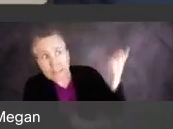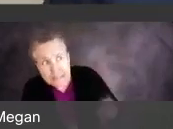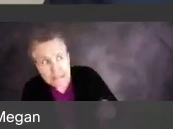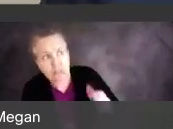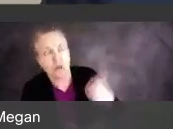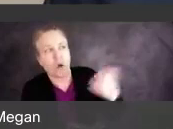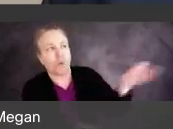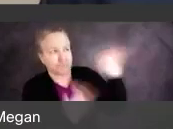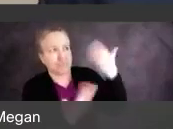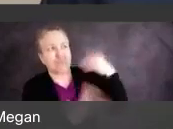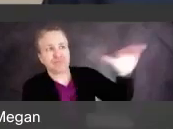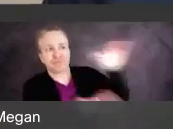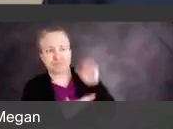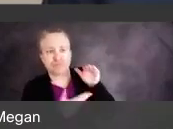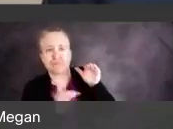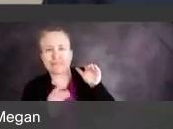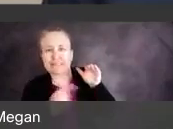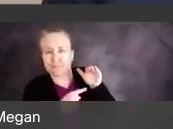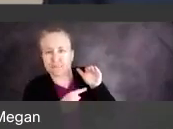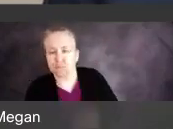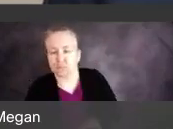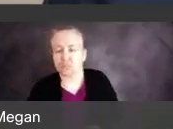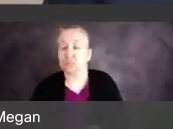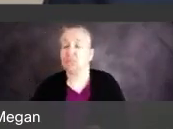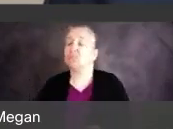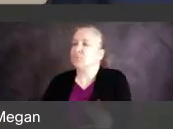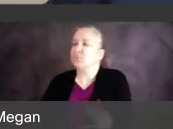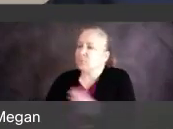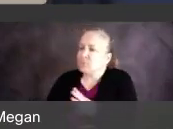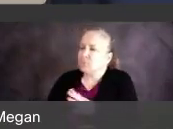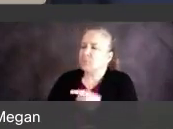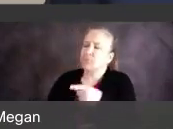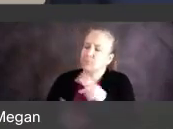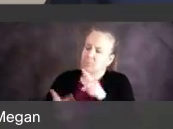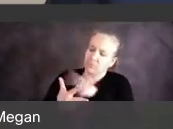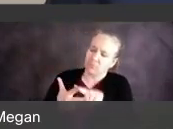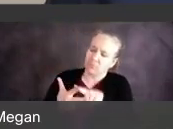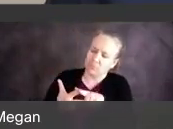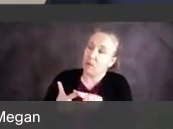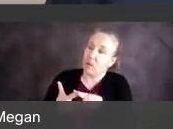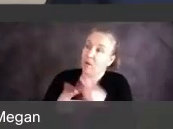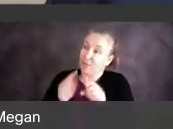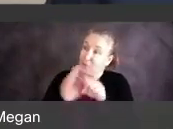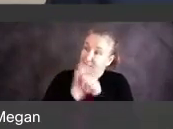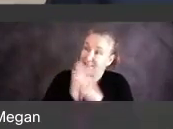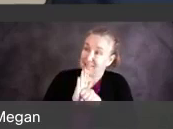[Reporter] Okay and how much more do you think you need from the state to open Willow Grove?